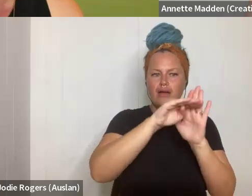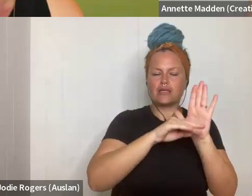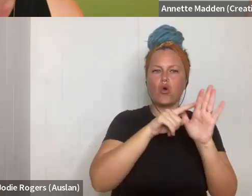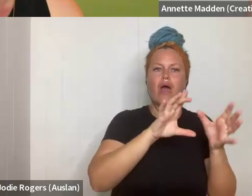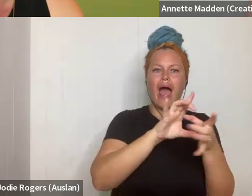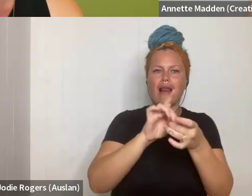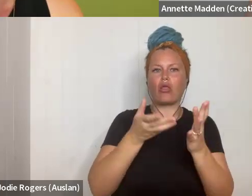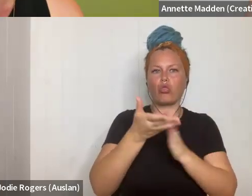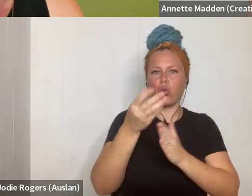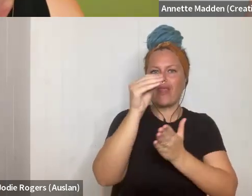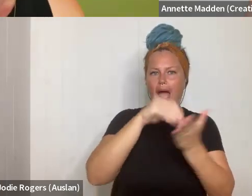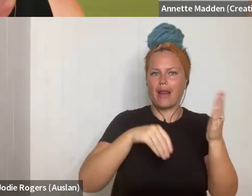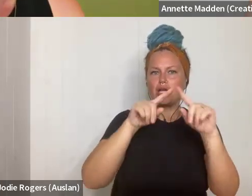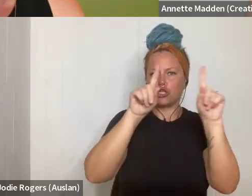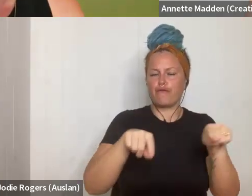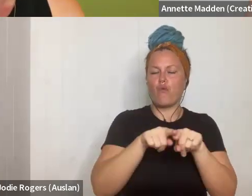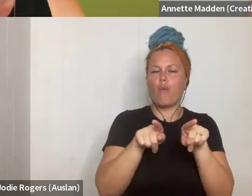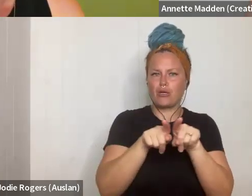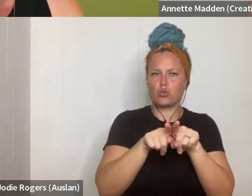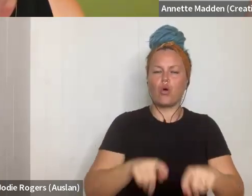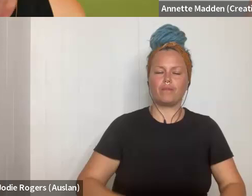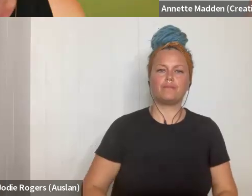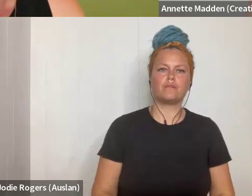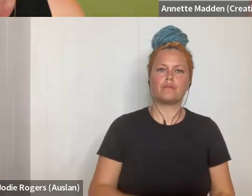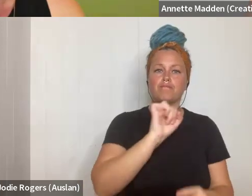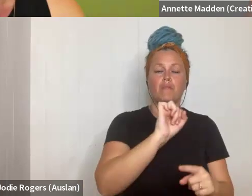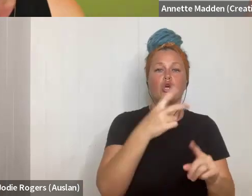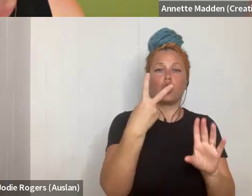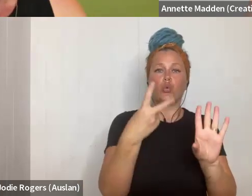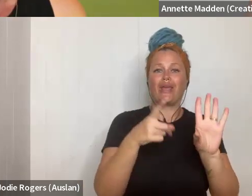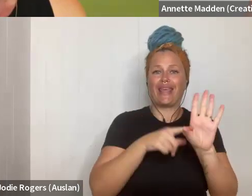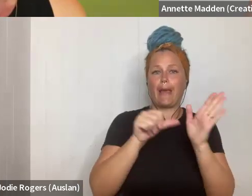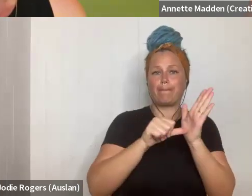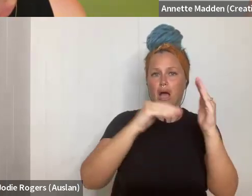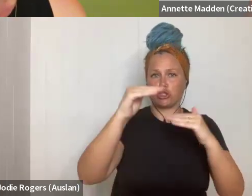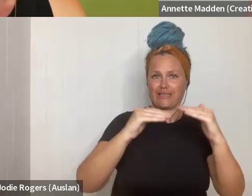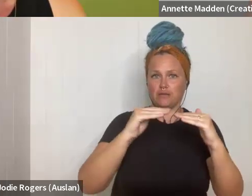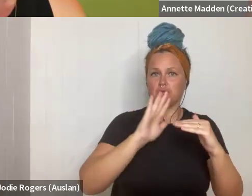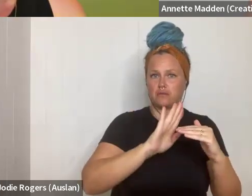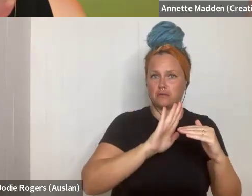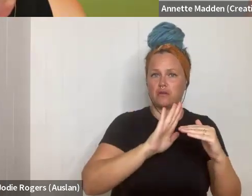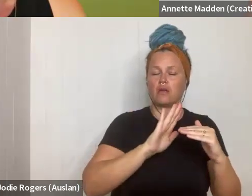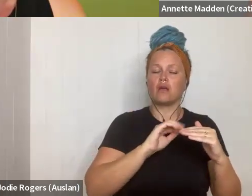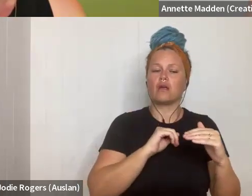applications, there is a separate budget that you will need to download. Vanity want to talk about the budget template?